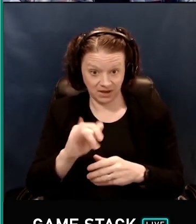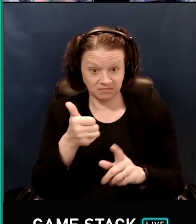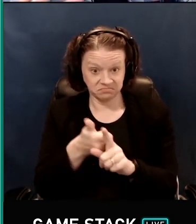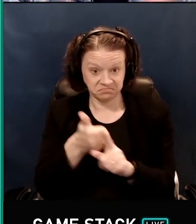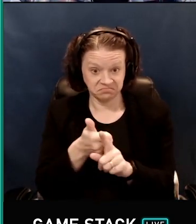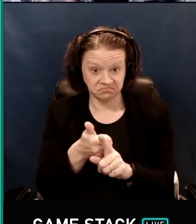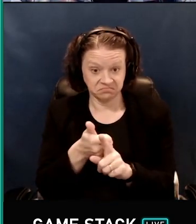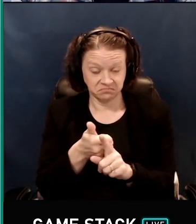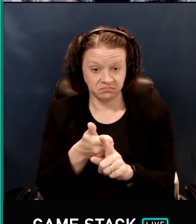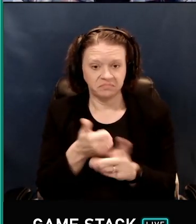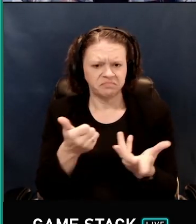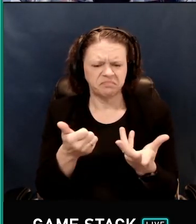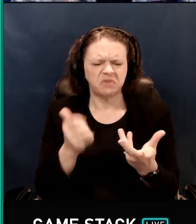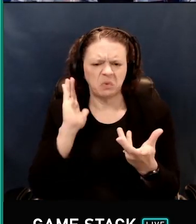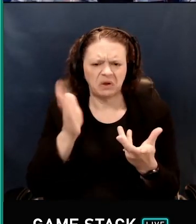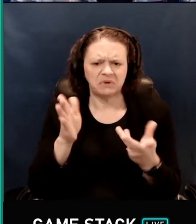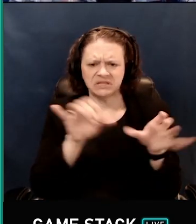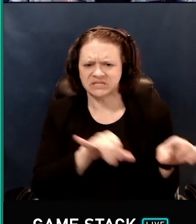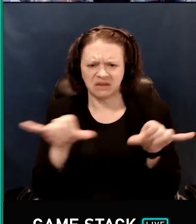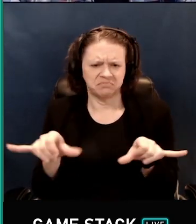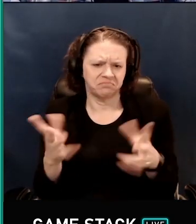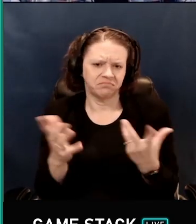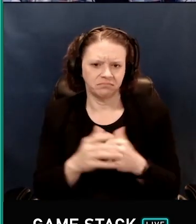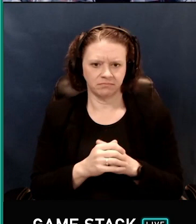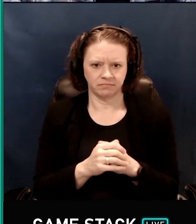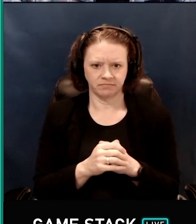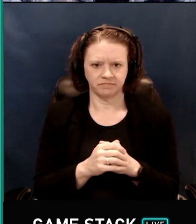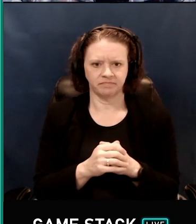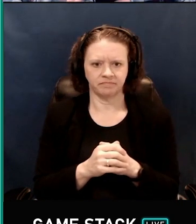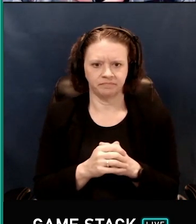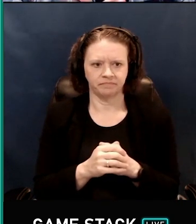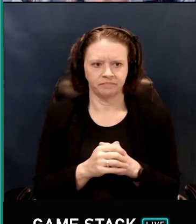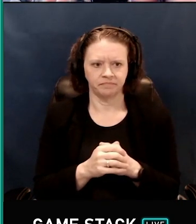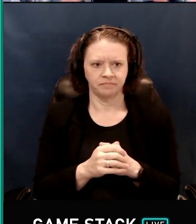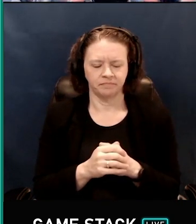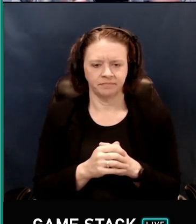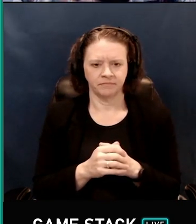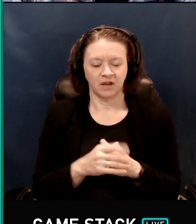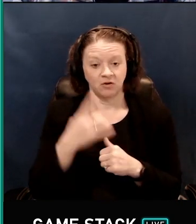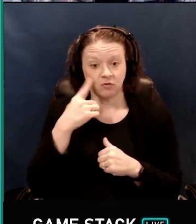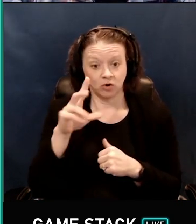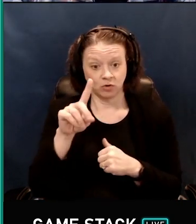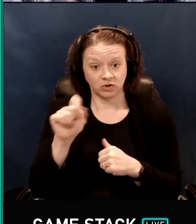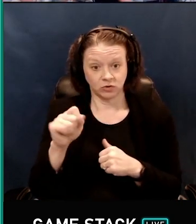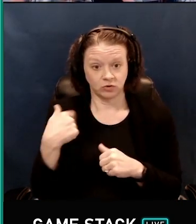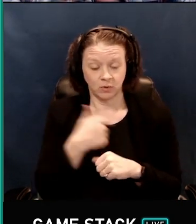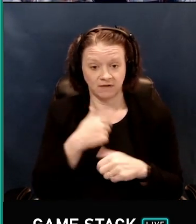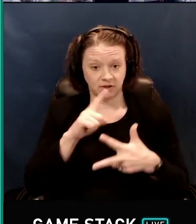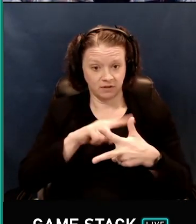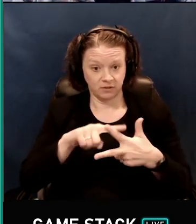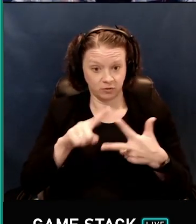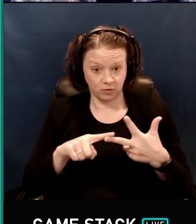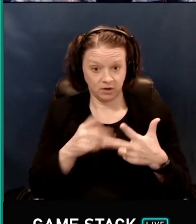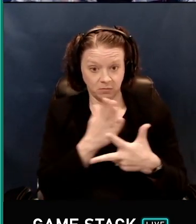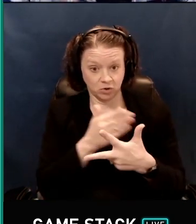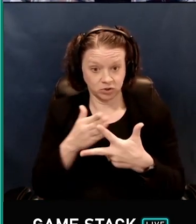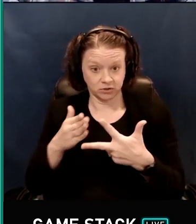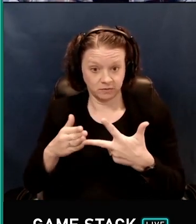is going to be the same or very similar. And so for DirectStorage, there are three primary components, you can see this on the diagram.